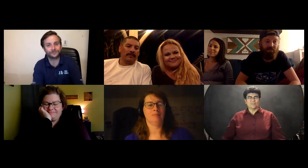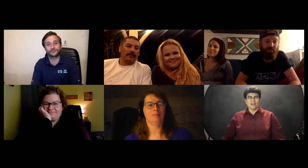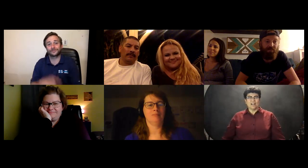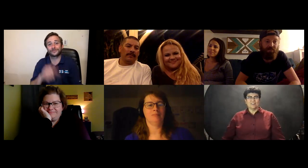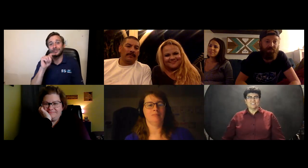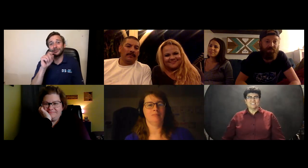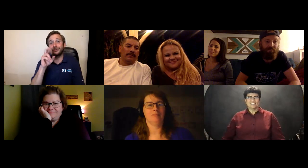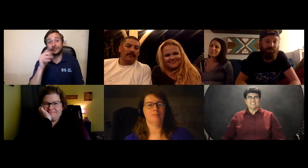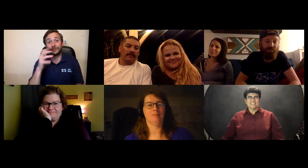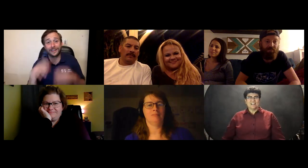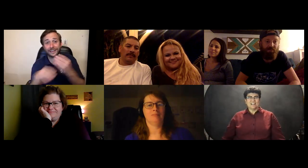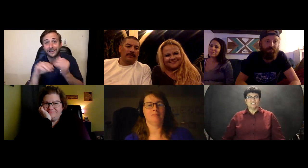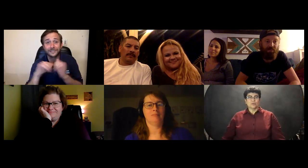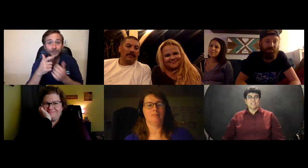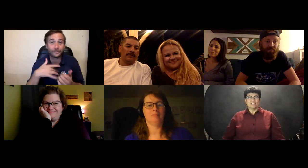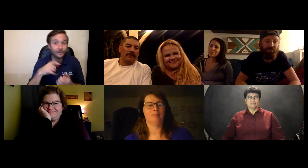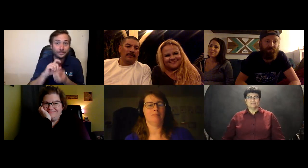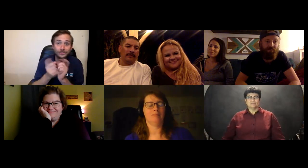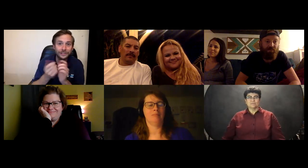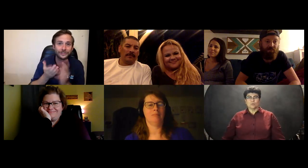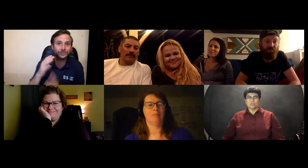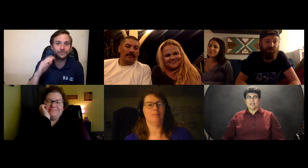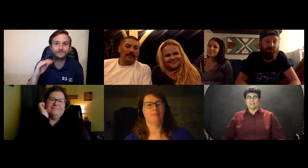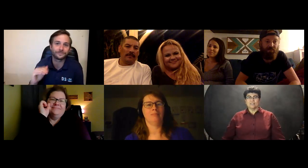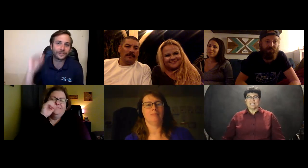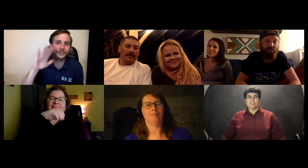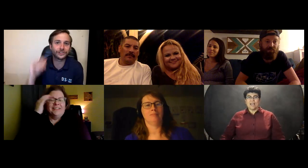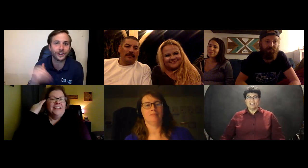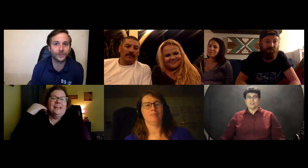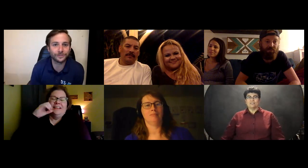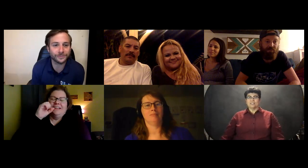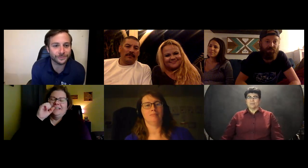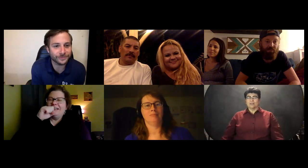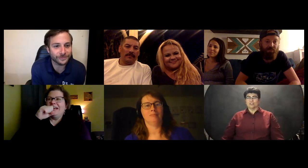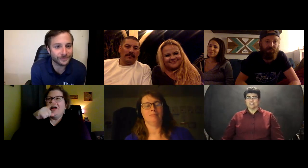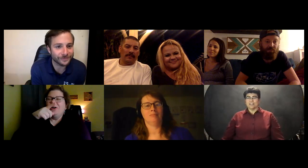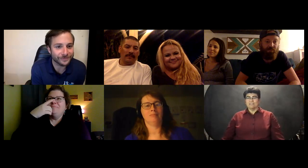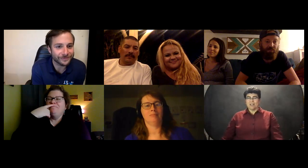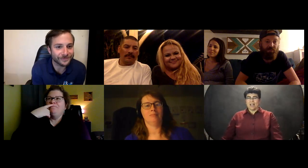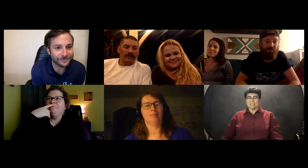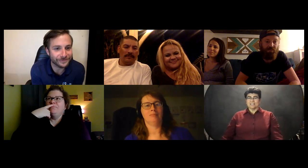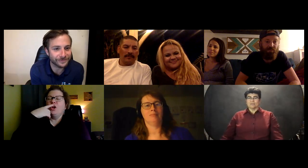wow theresa would you like to add how you feel about yourself